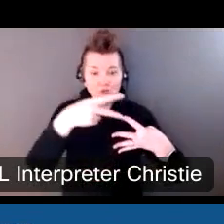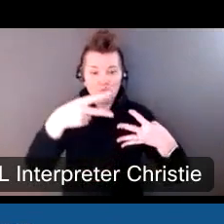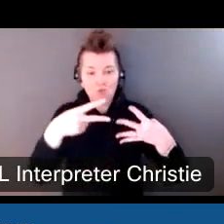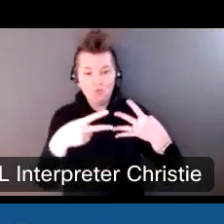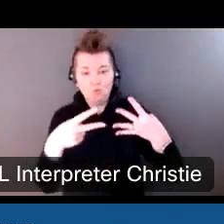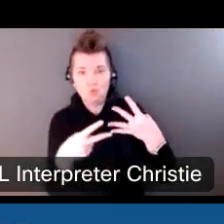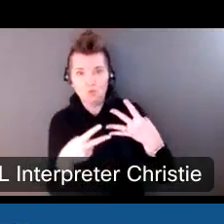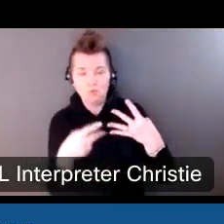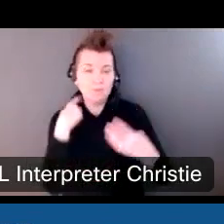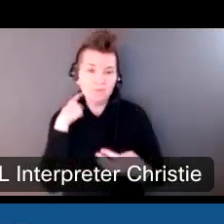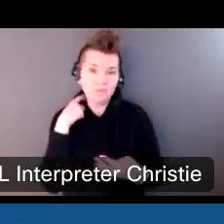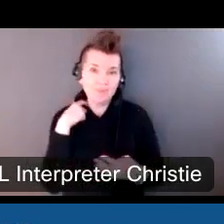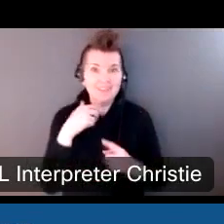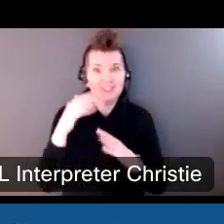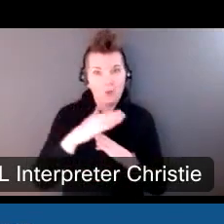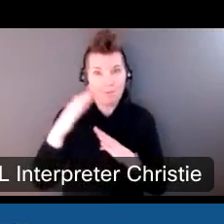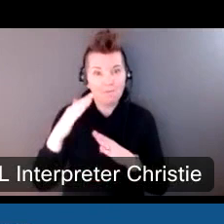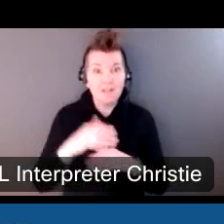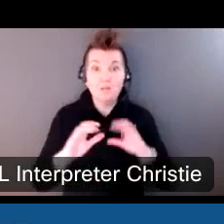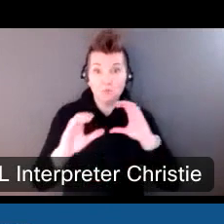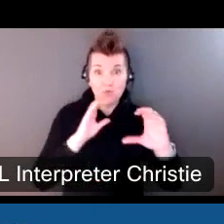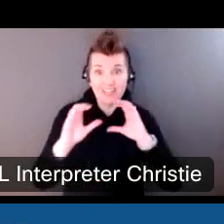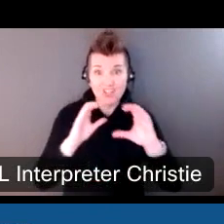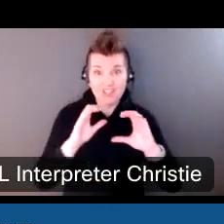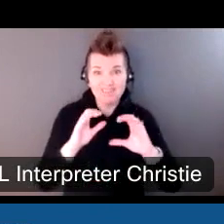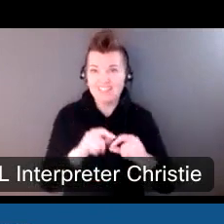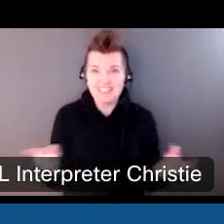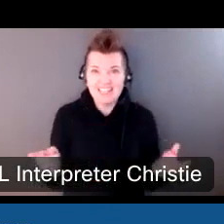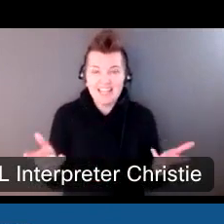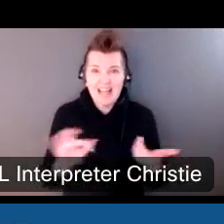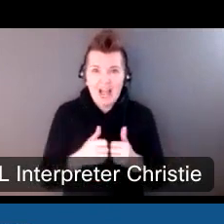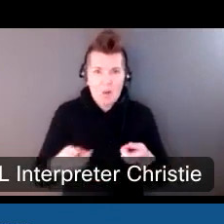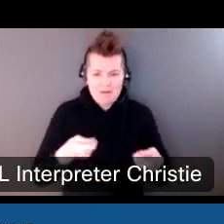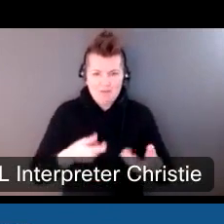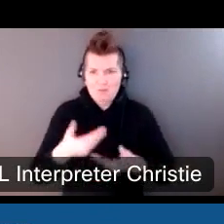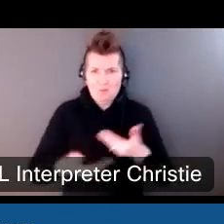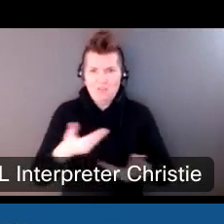For communication, there's a vague understanding of construction management process amongst the members.